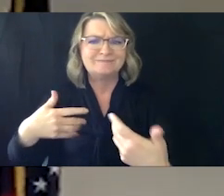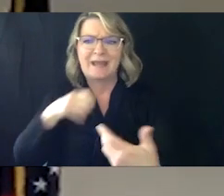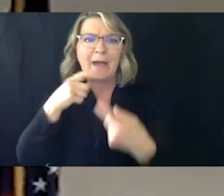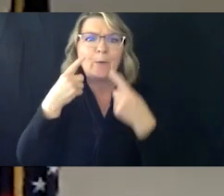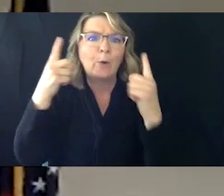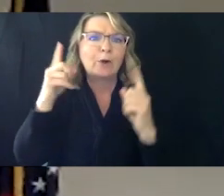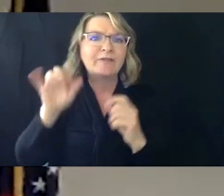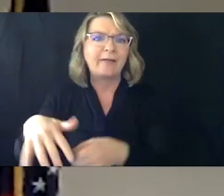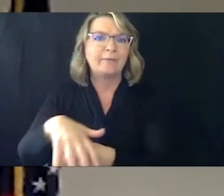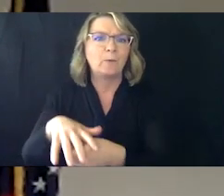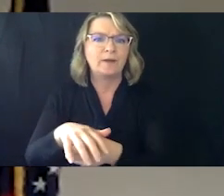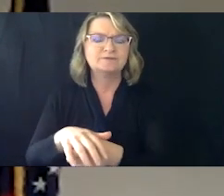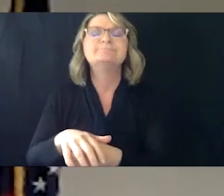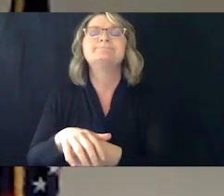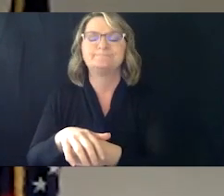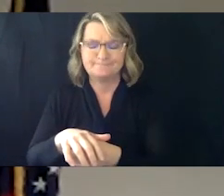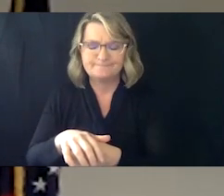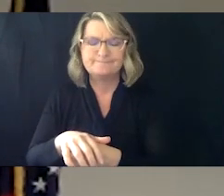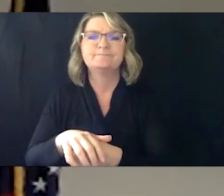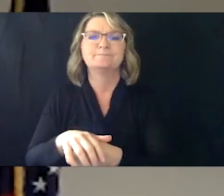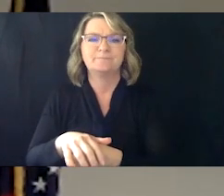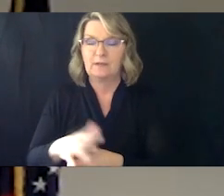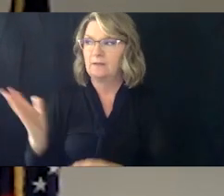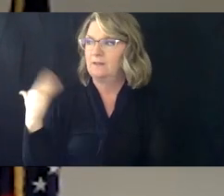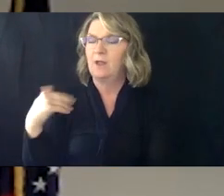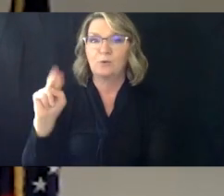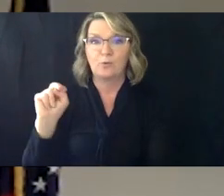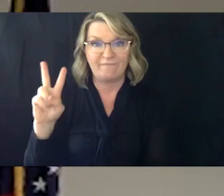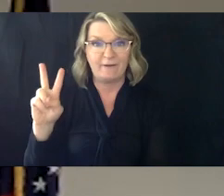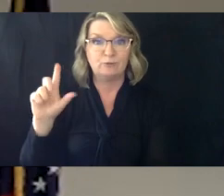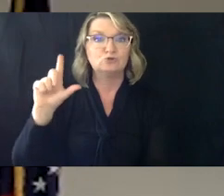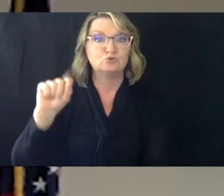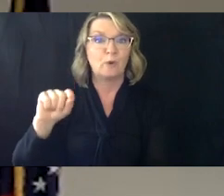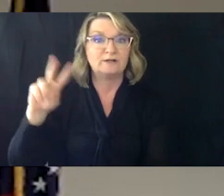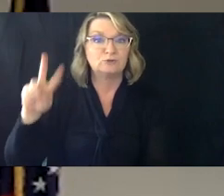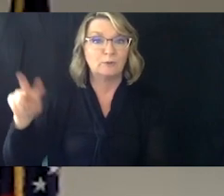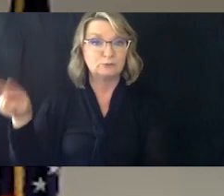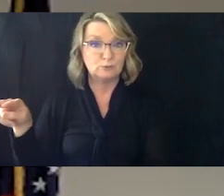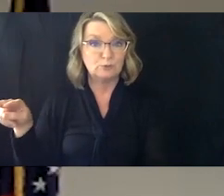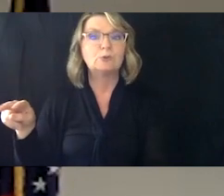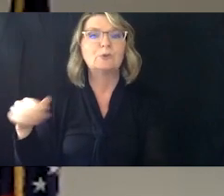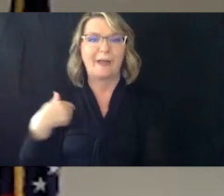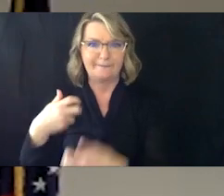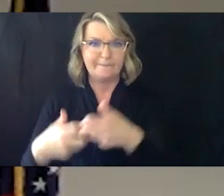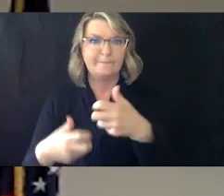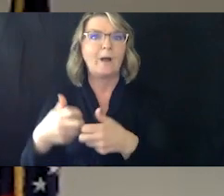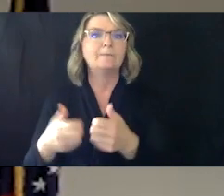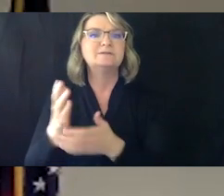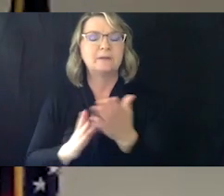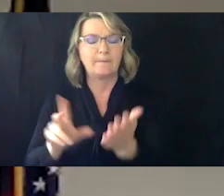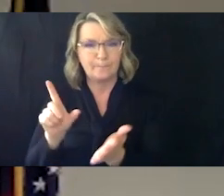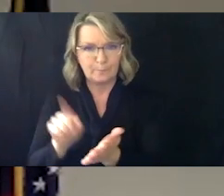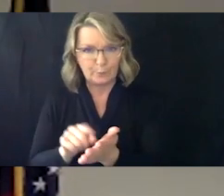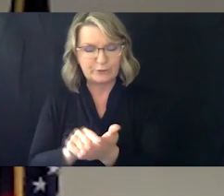but yes we did have in November 2022 an issue with some of our printers at again some of our